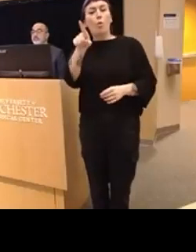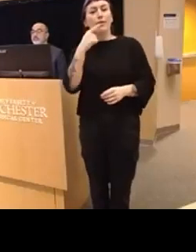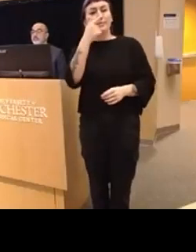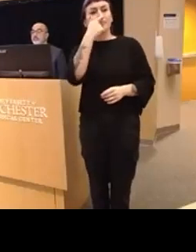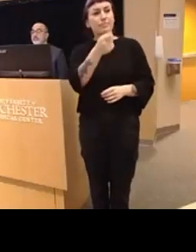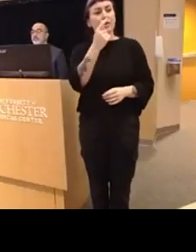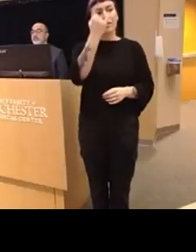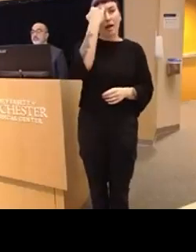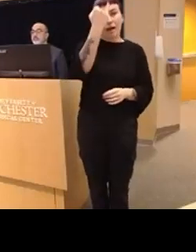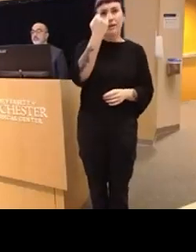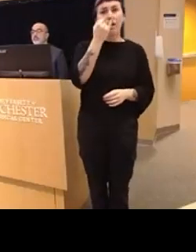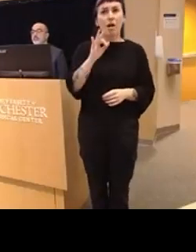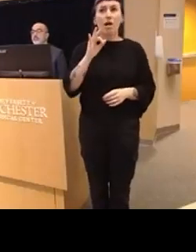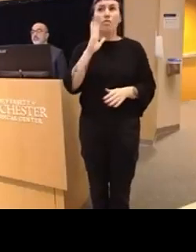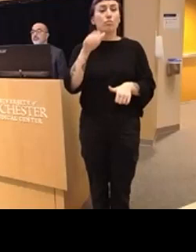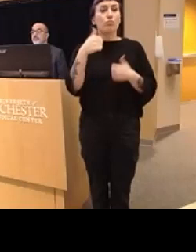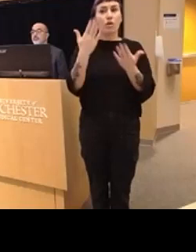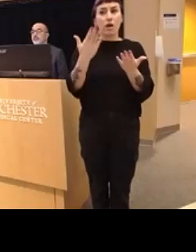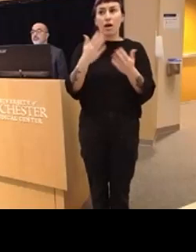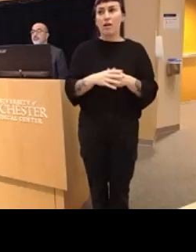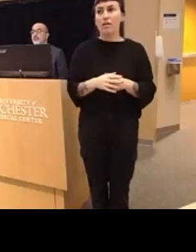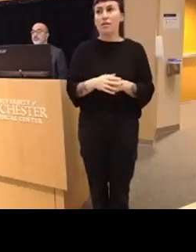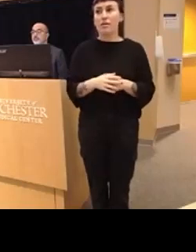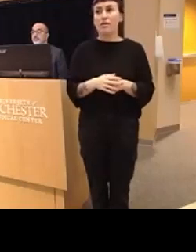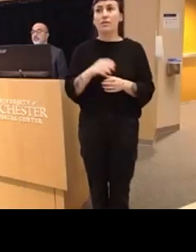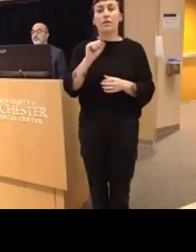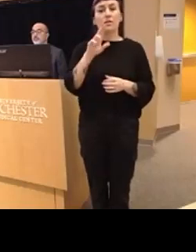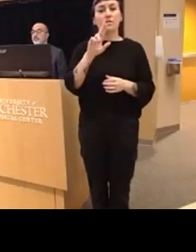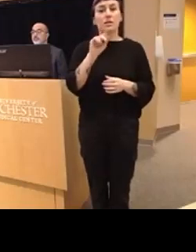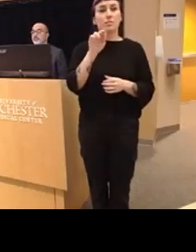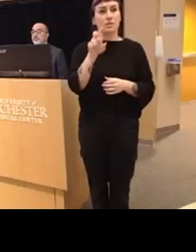this idea of providing I mentioned you last night providing subsidized um alternative or